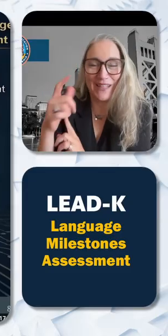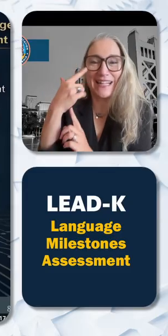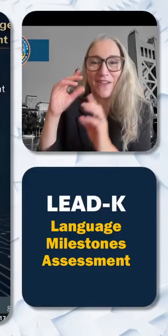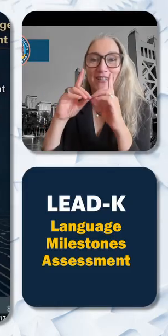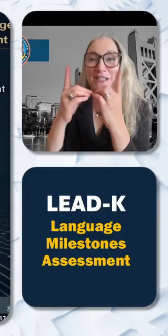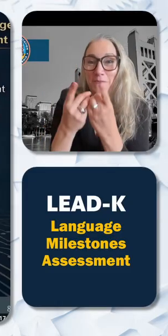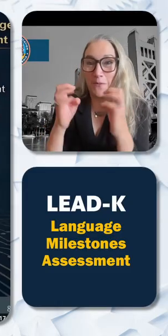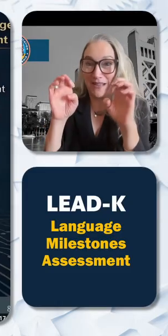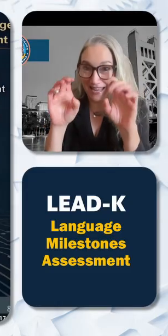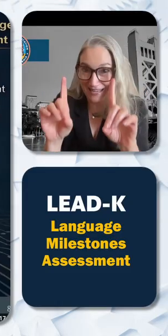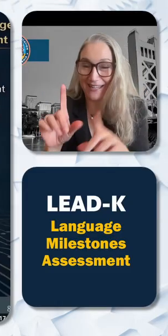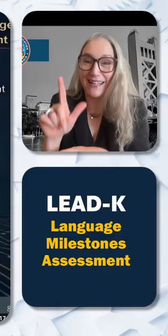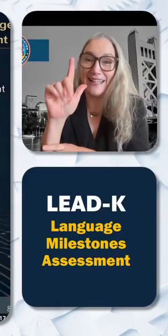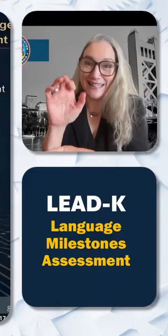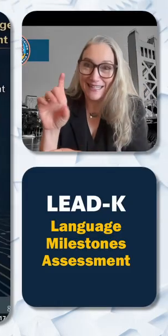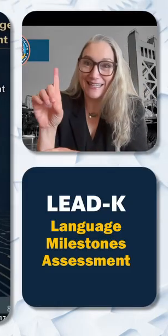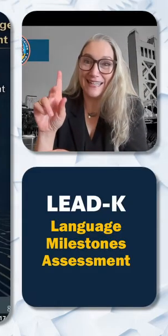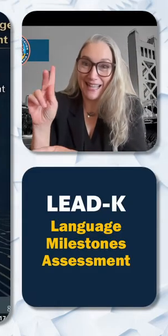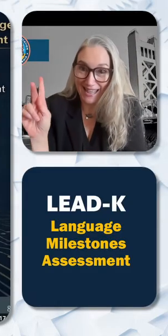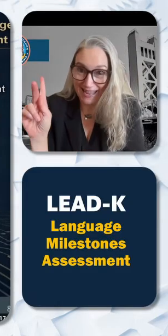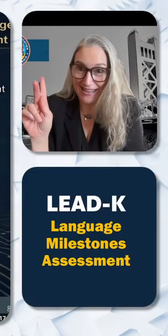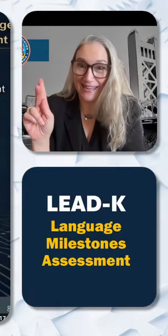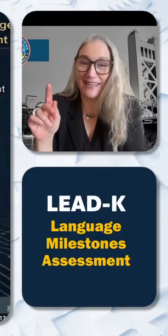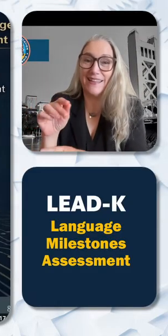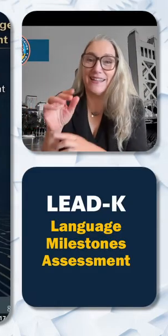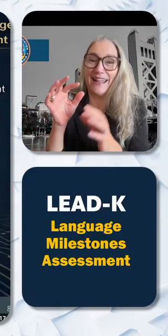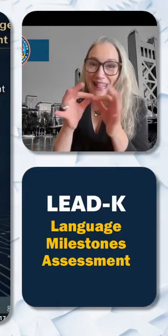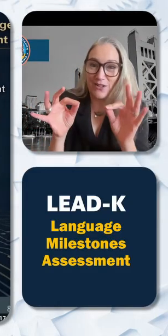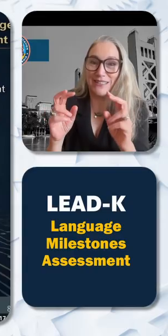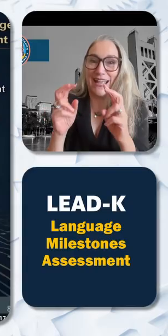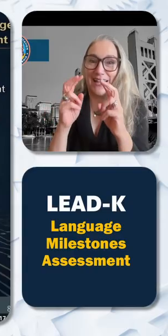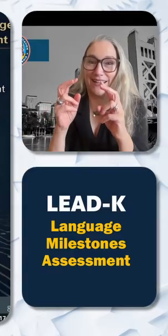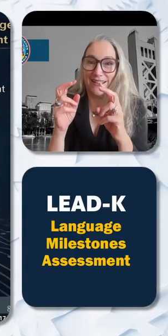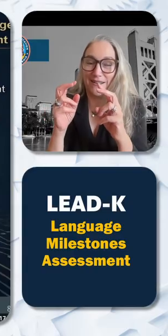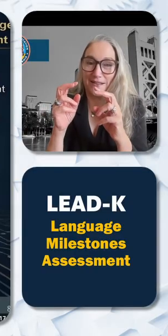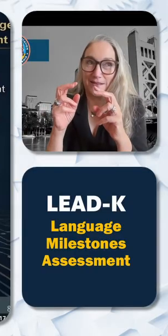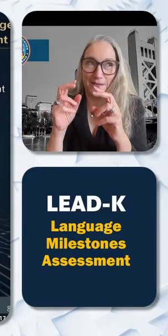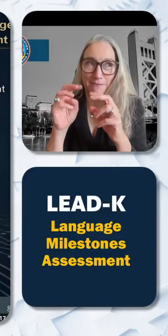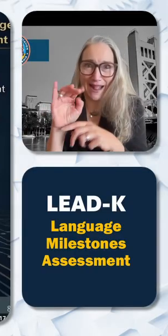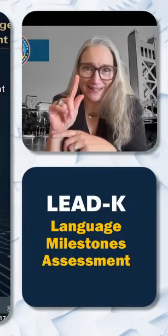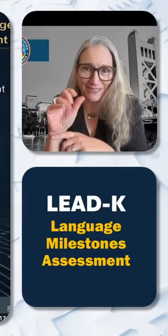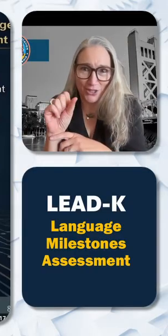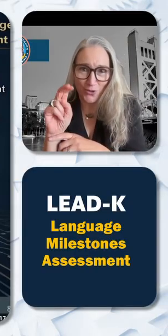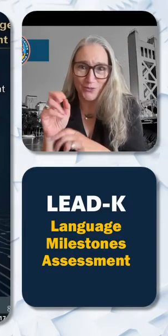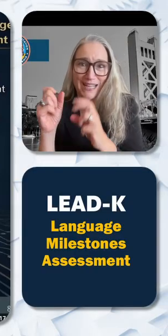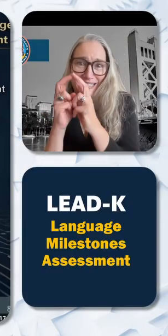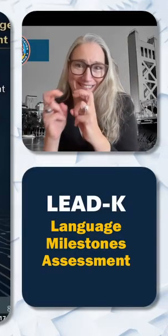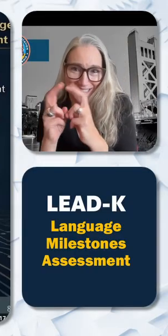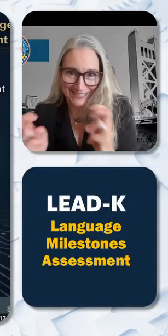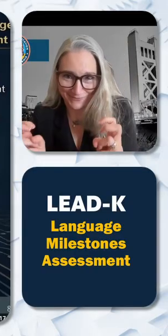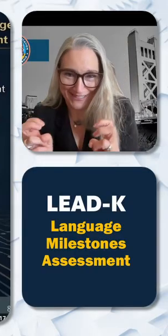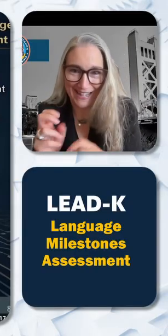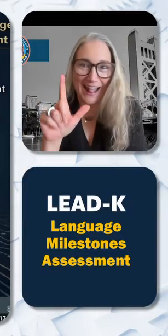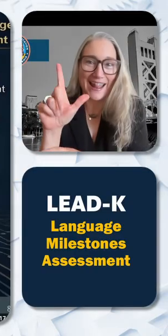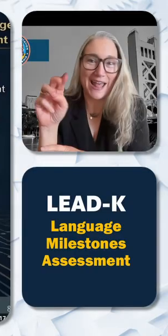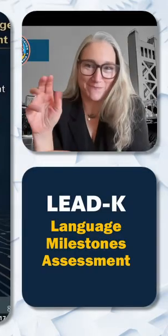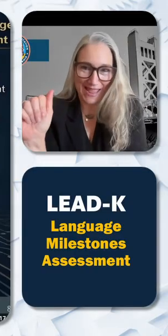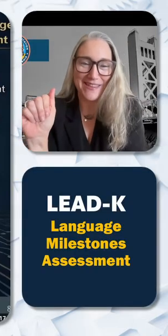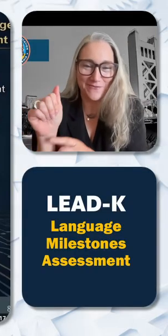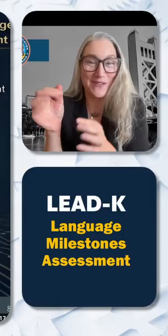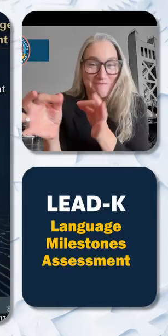the CDE, California Department of Education, LEAD K, Language… Milestones Assessment.